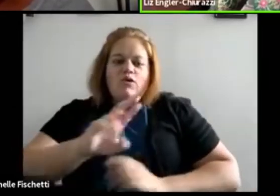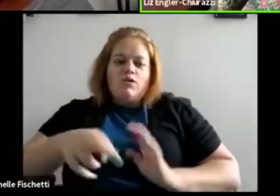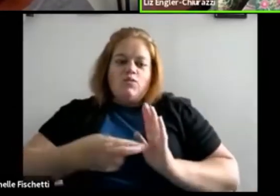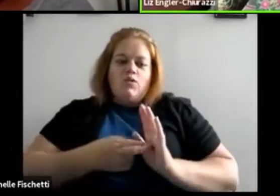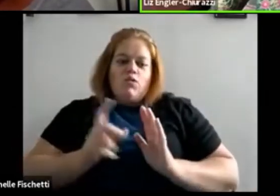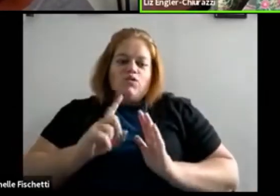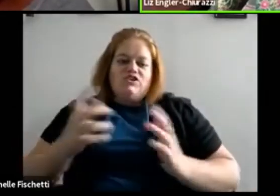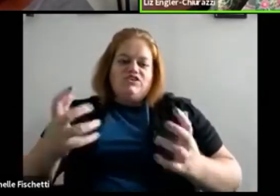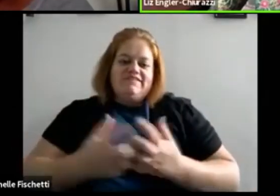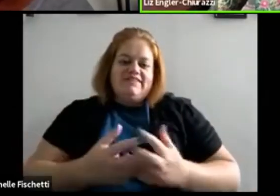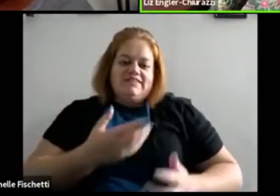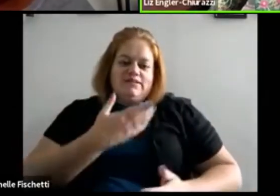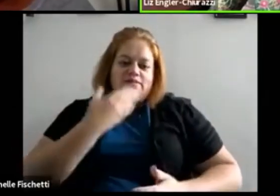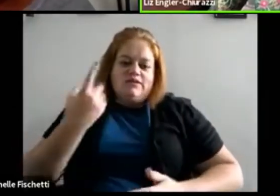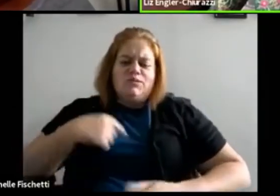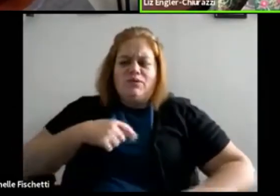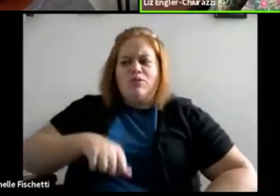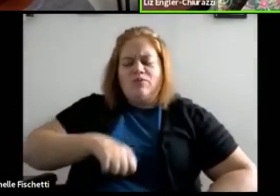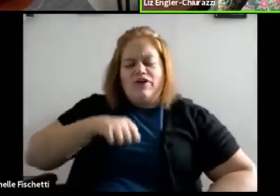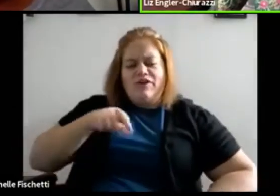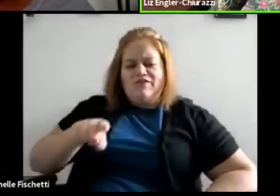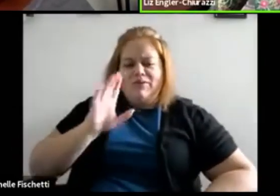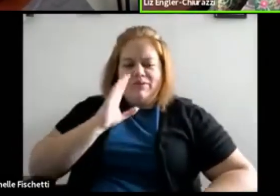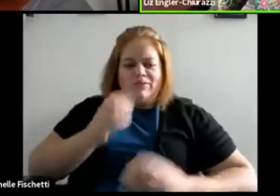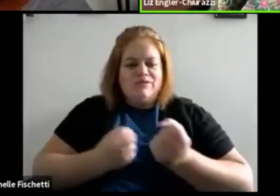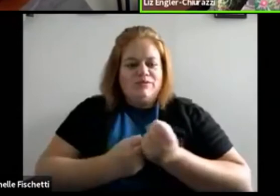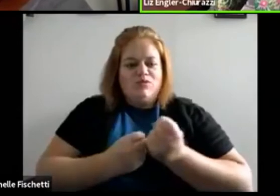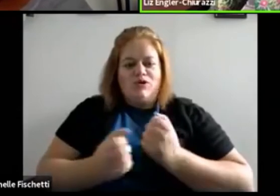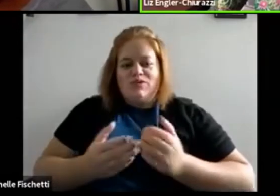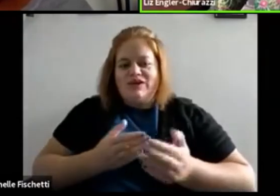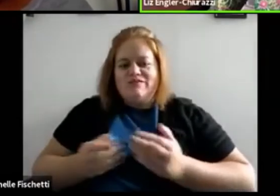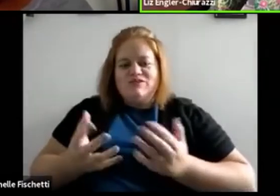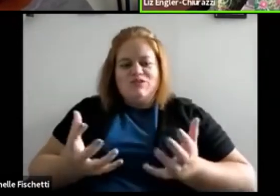proud of her and we will support her in achieving her goals whatever those may